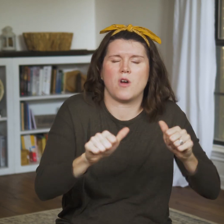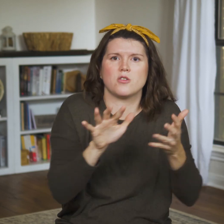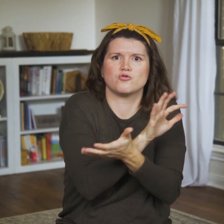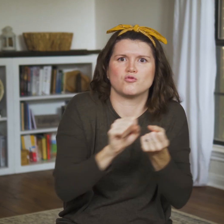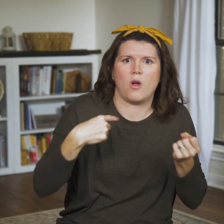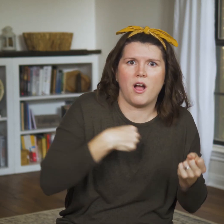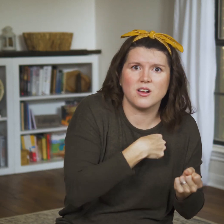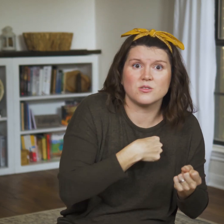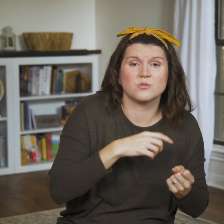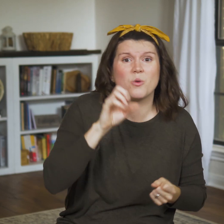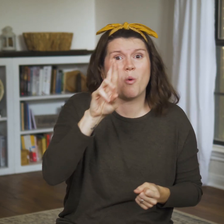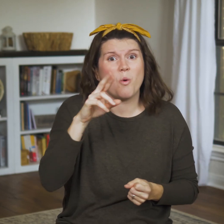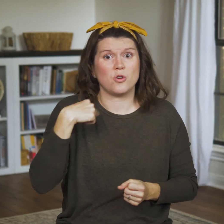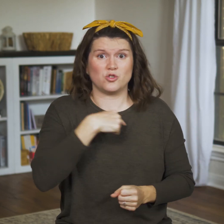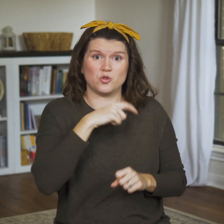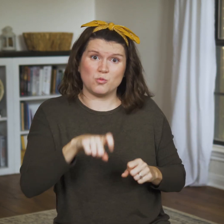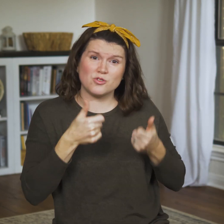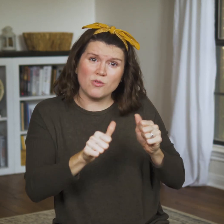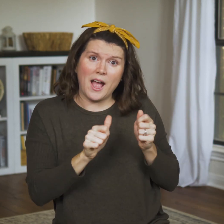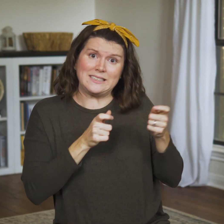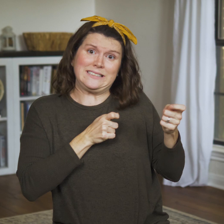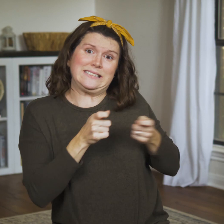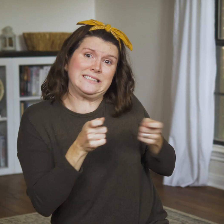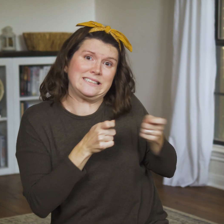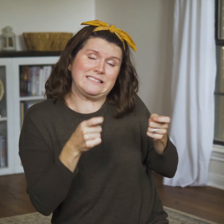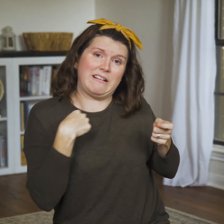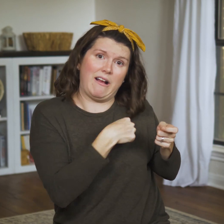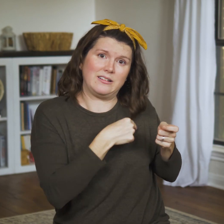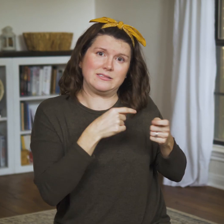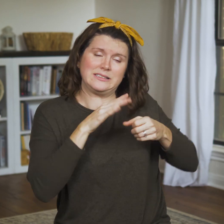The promised land has always been about a specific plot